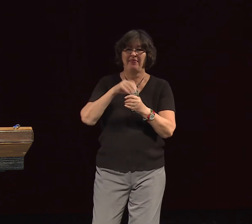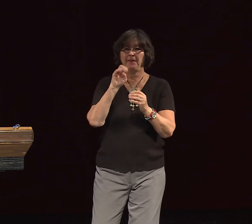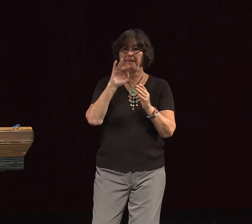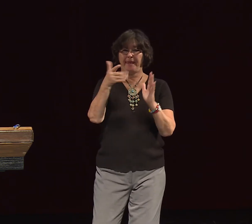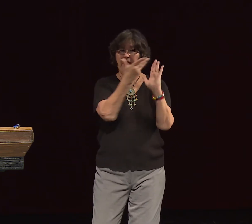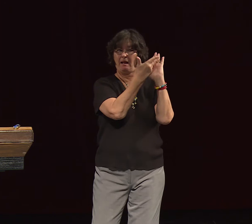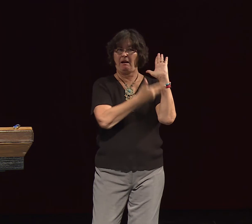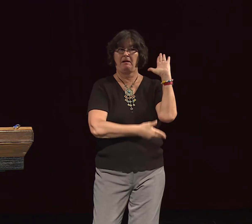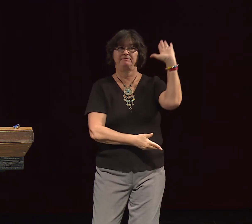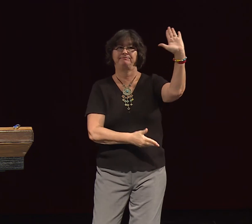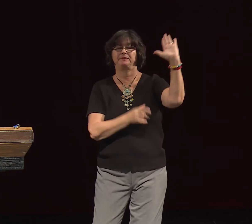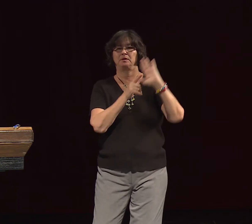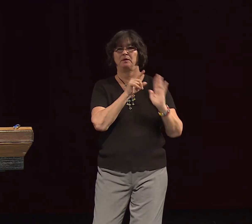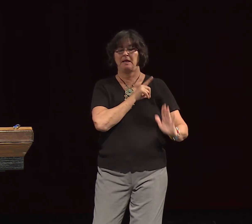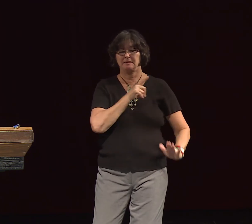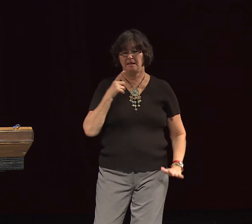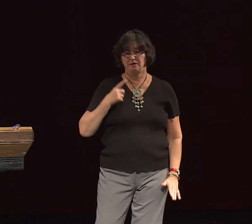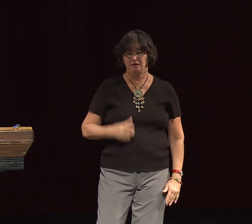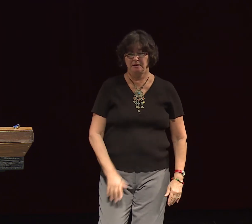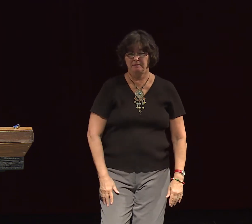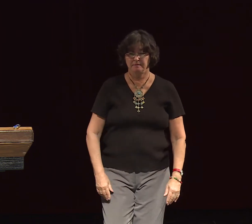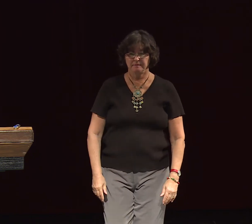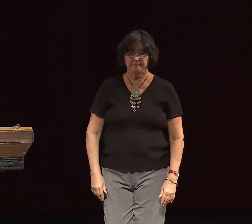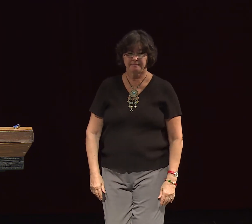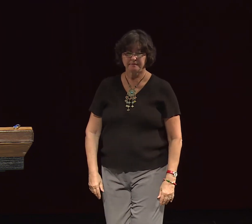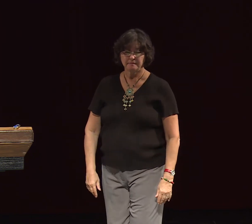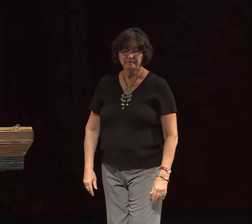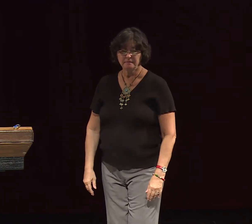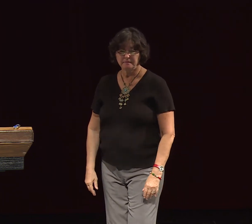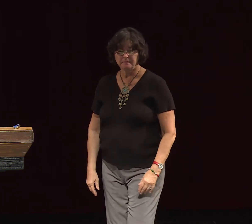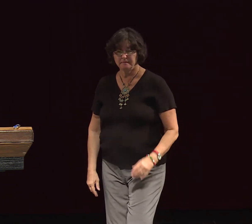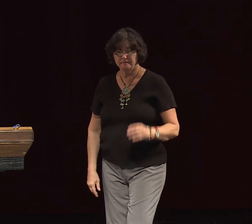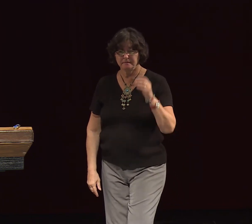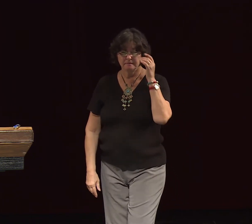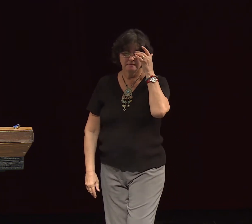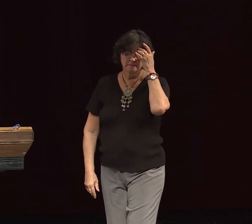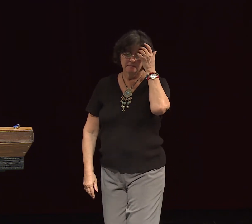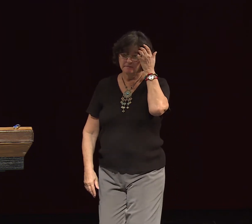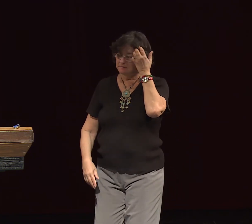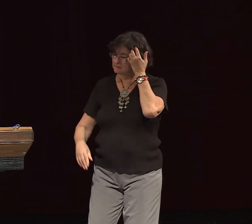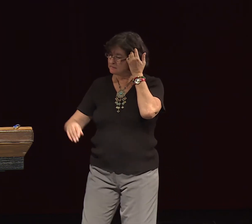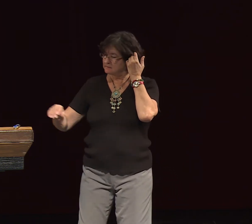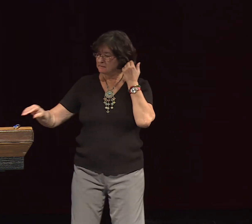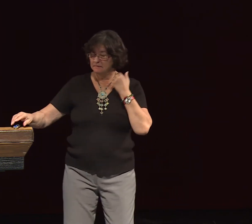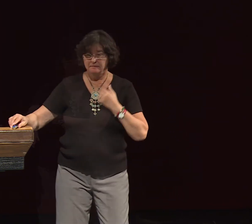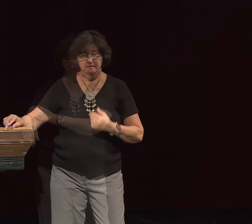but this was what was in the initial bill, and this would be the basic structure for each state's law.